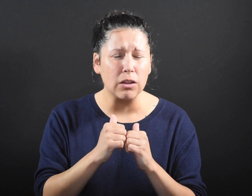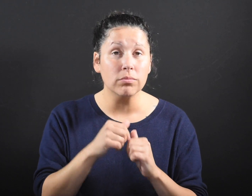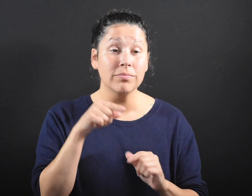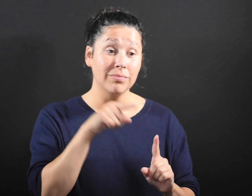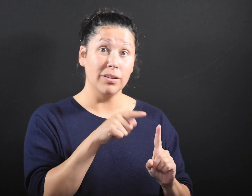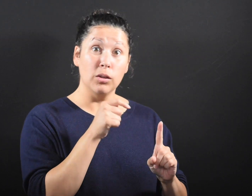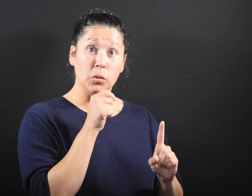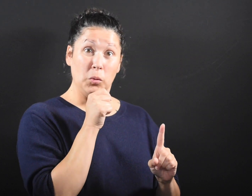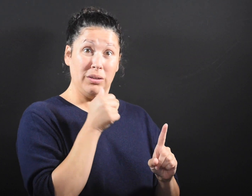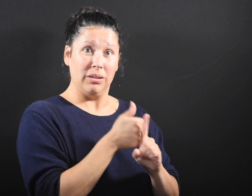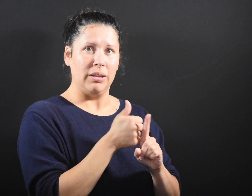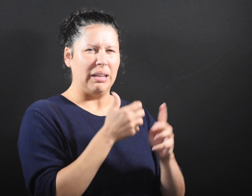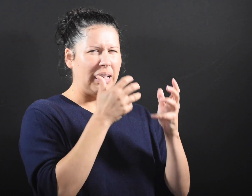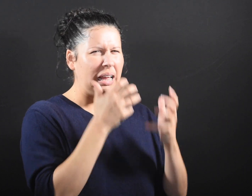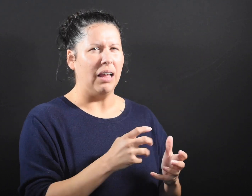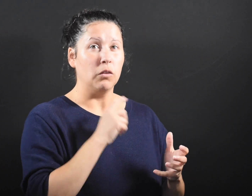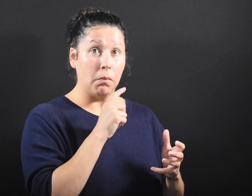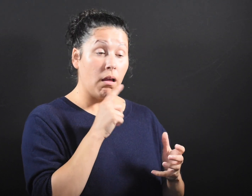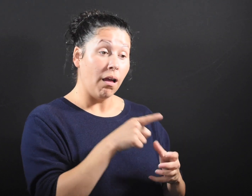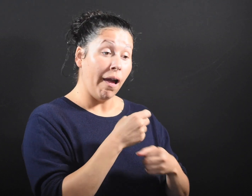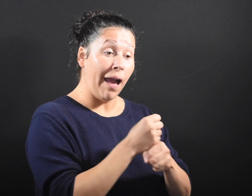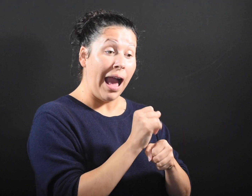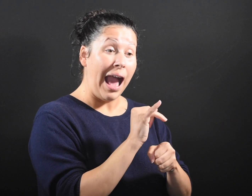may expose children to metals such as cadmium and lead.